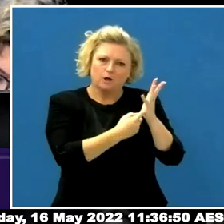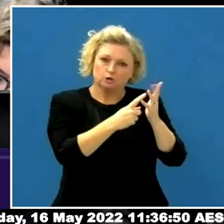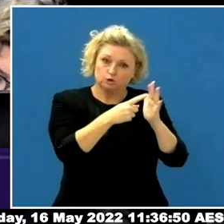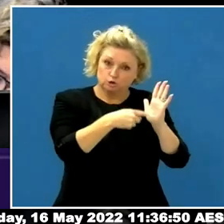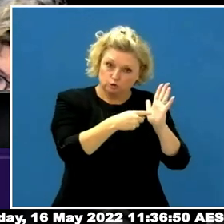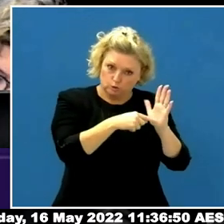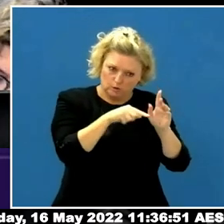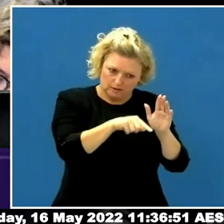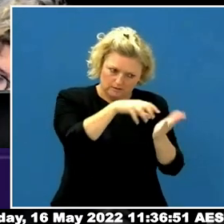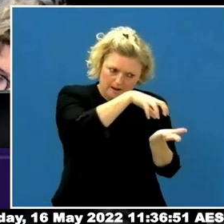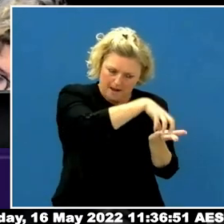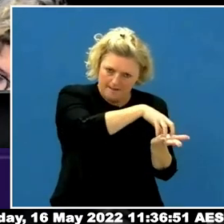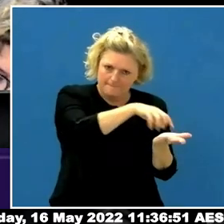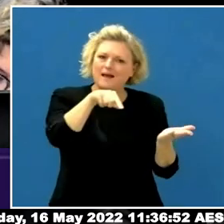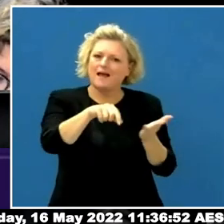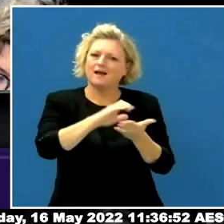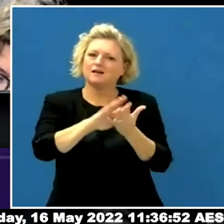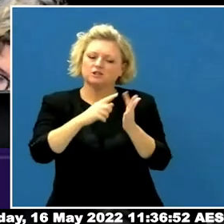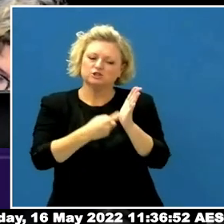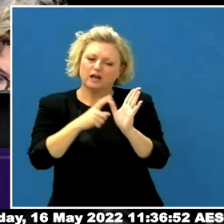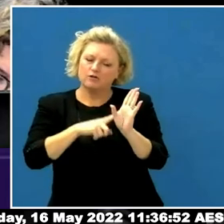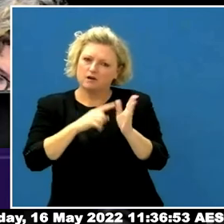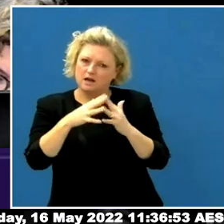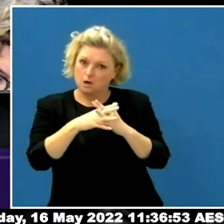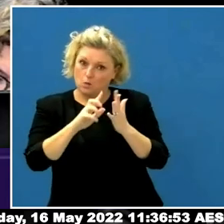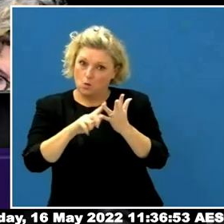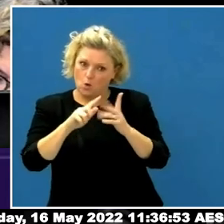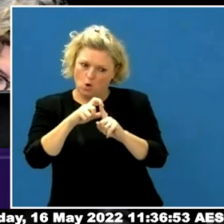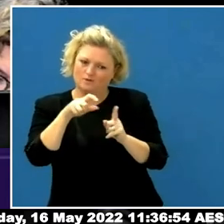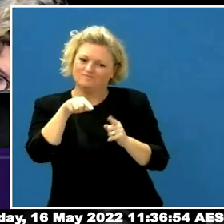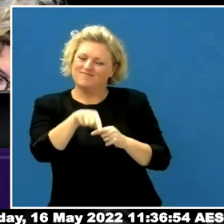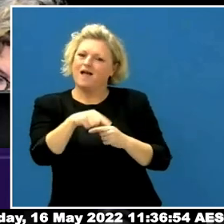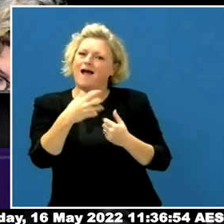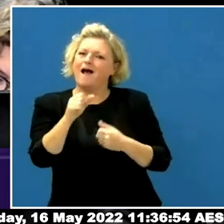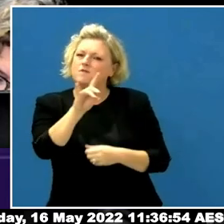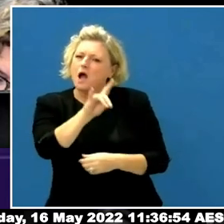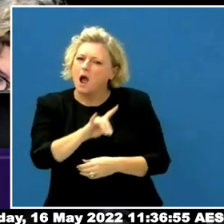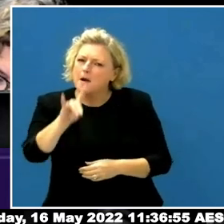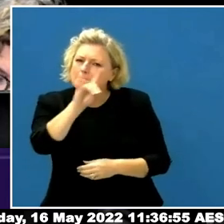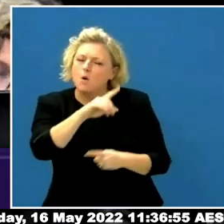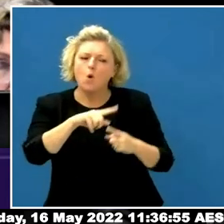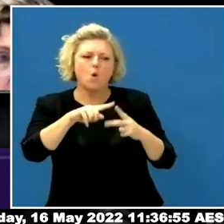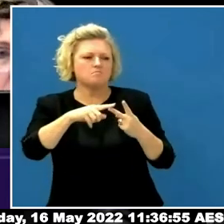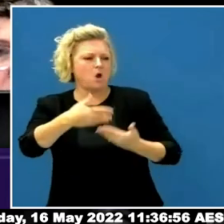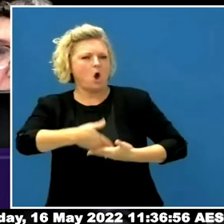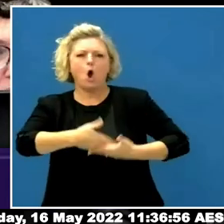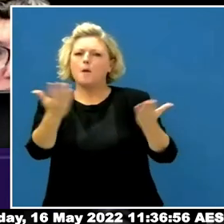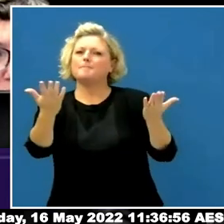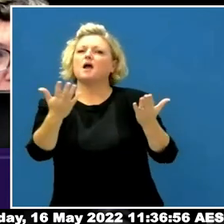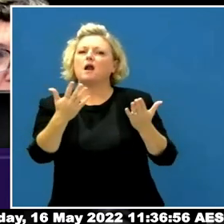animals there. MR FOGARTY: Yes. And I think that he could use, like, the hose to water the garden.